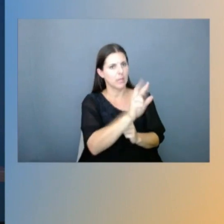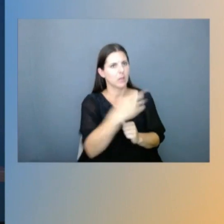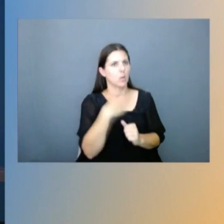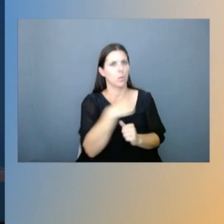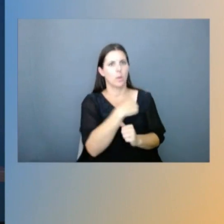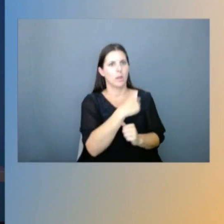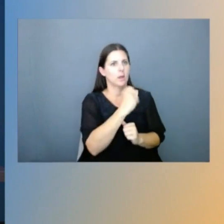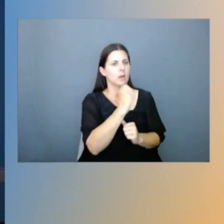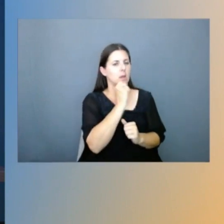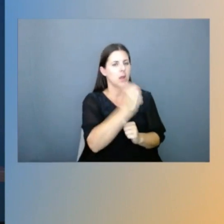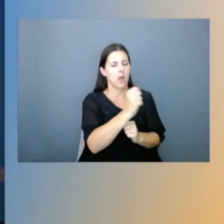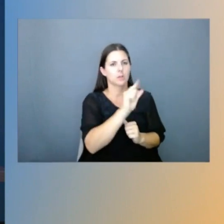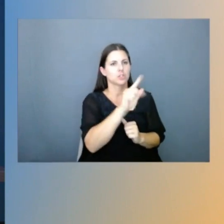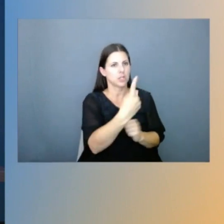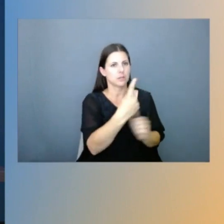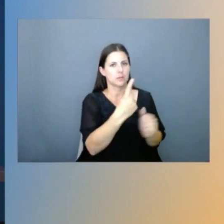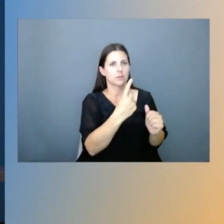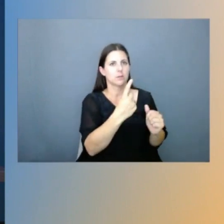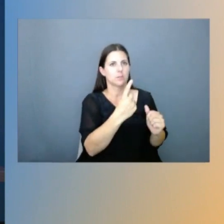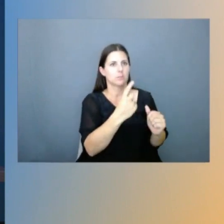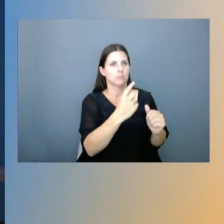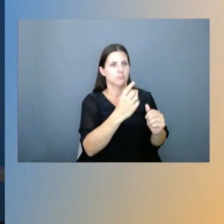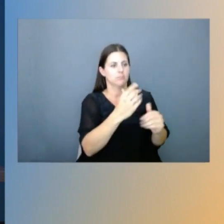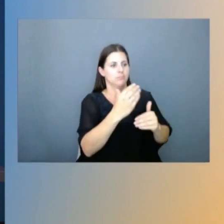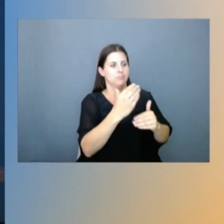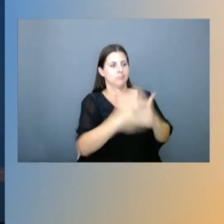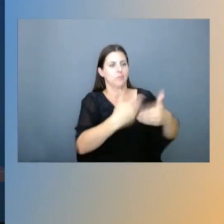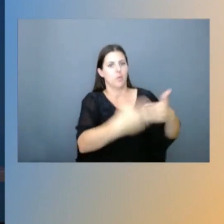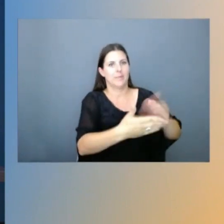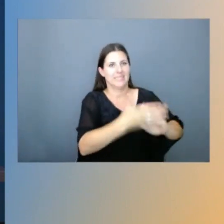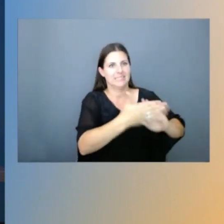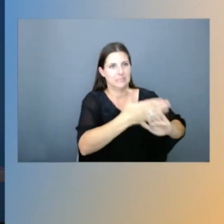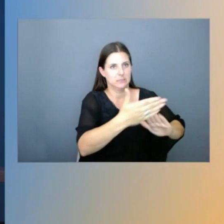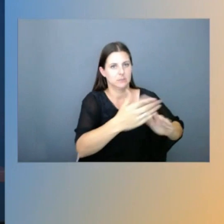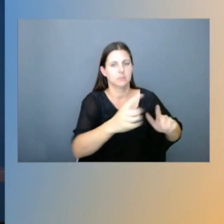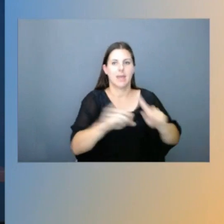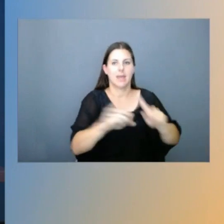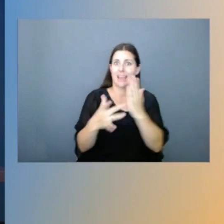We've also delivered on first technologies as well in the cloud, the DDR5,